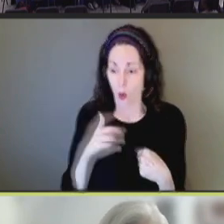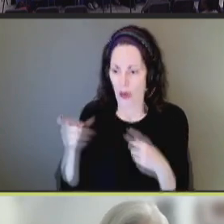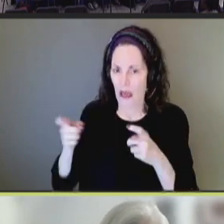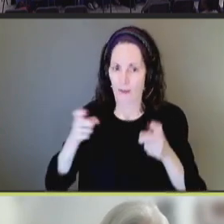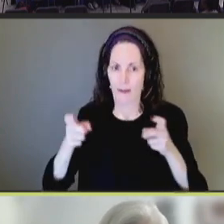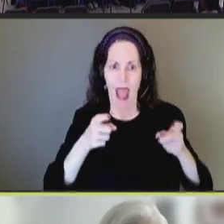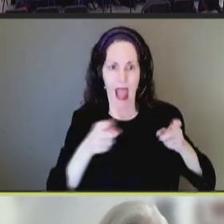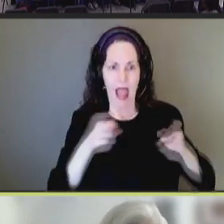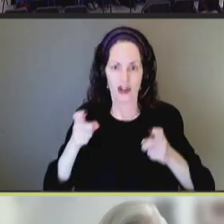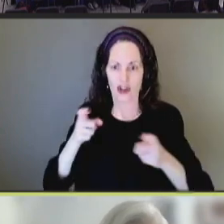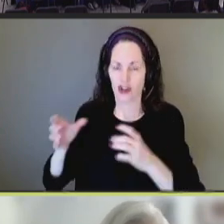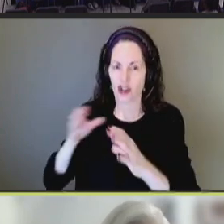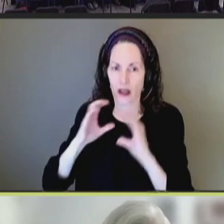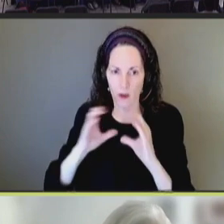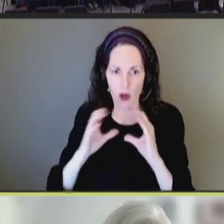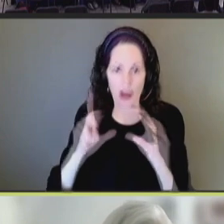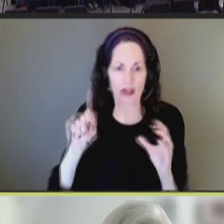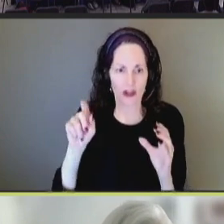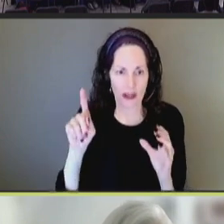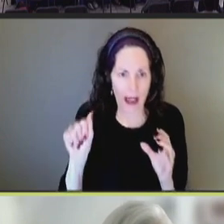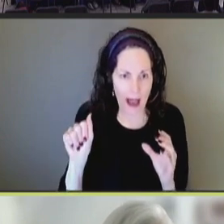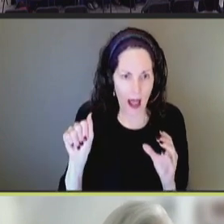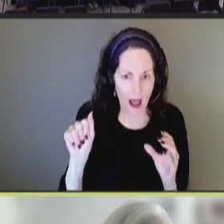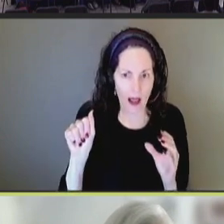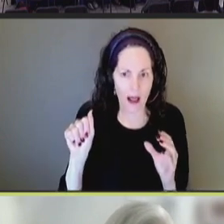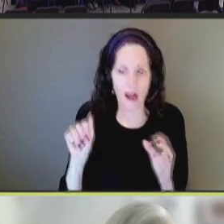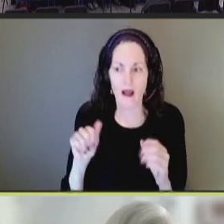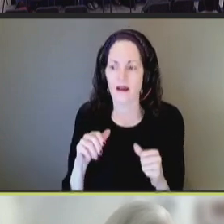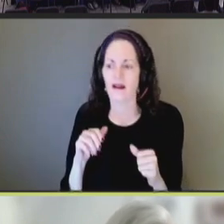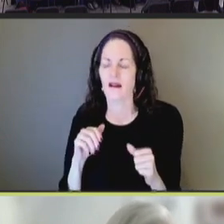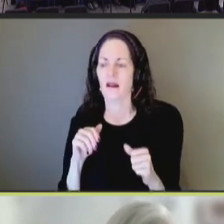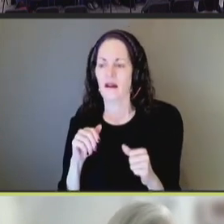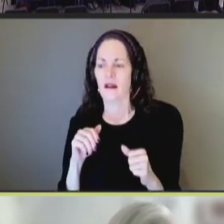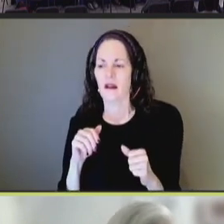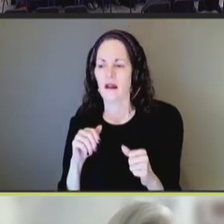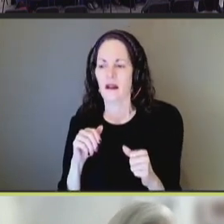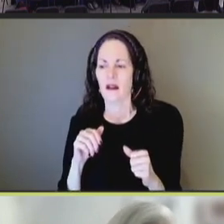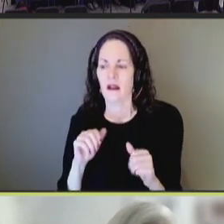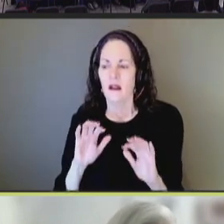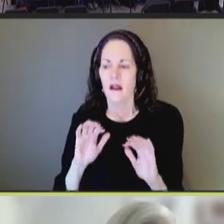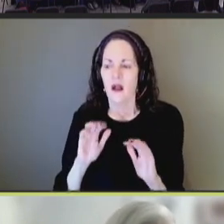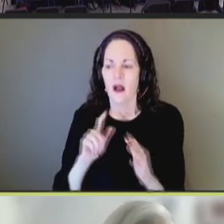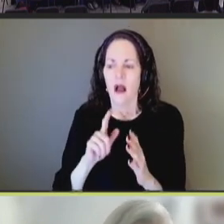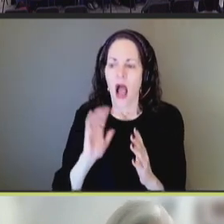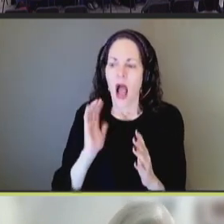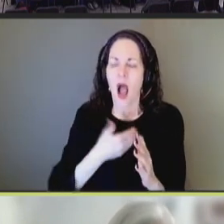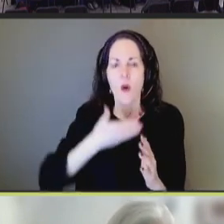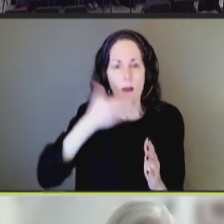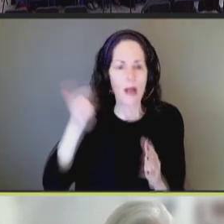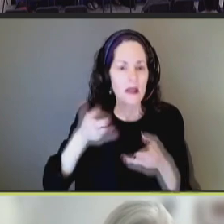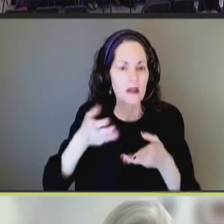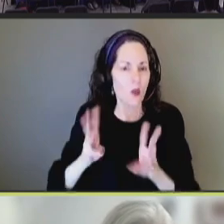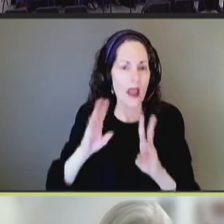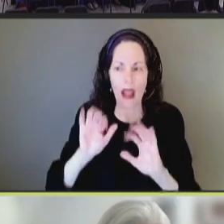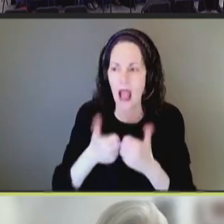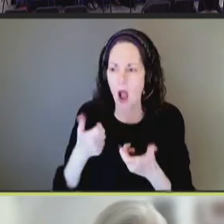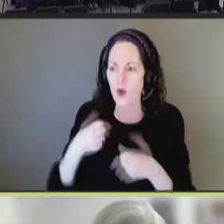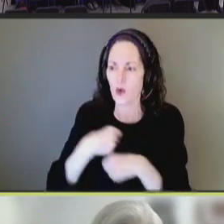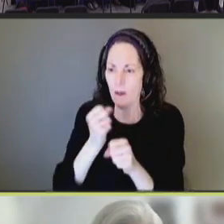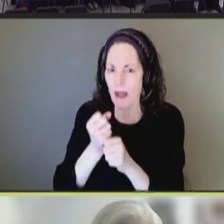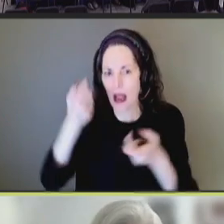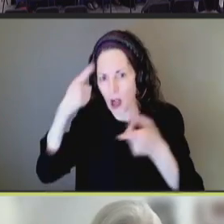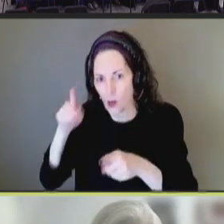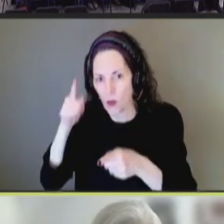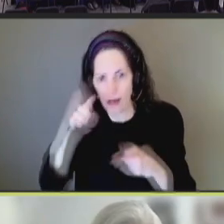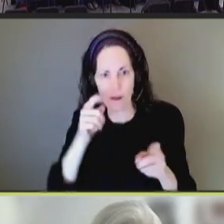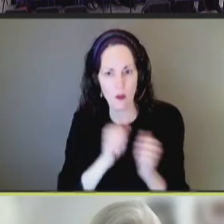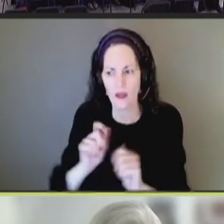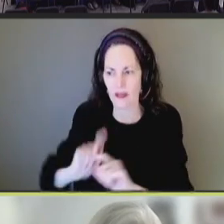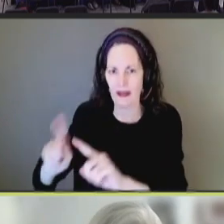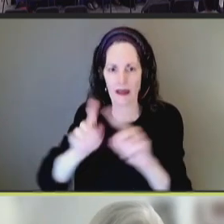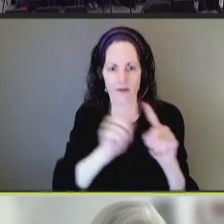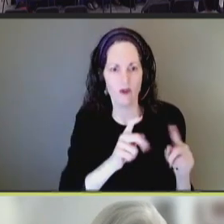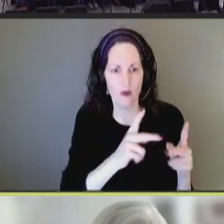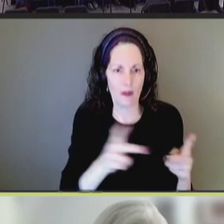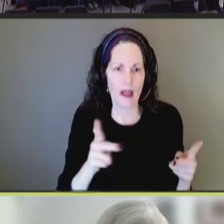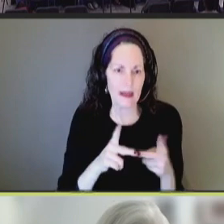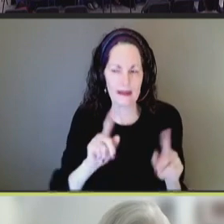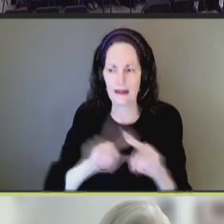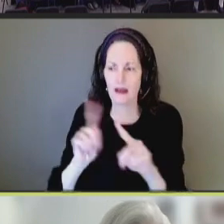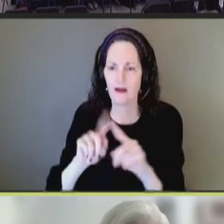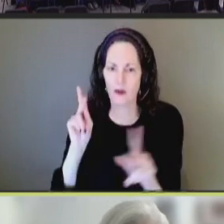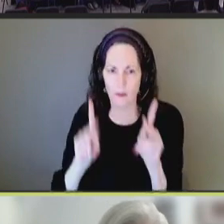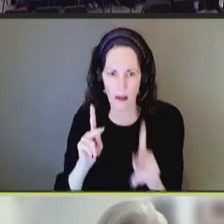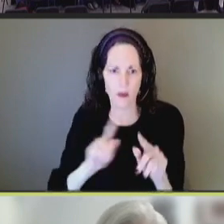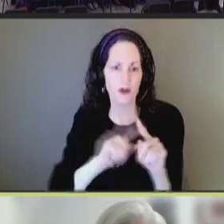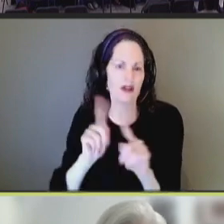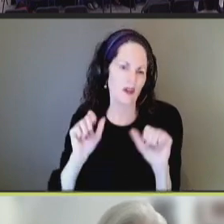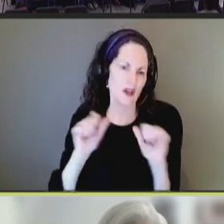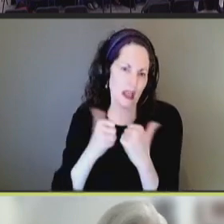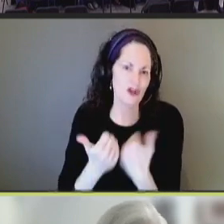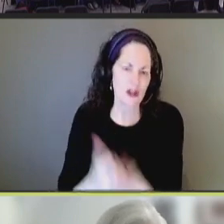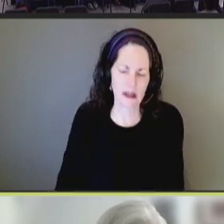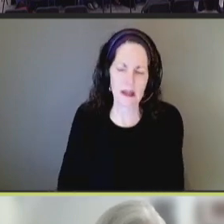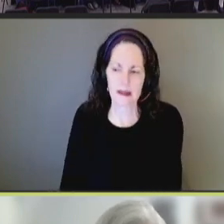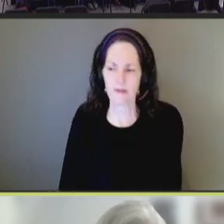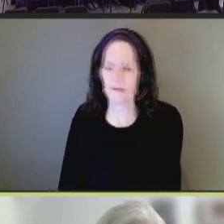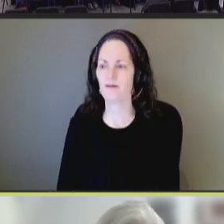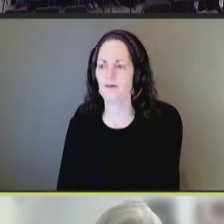participation in the IZ Gateway streamlines policies, such as data use agreements. Next slide.